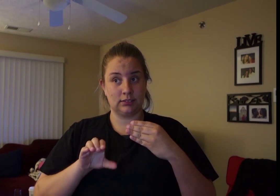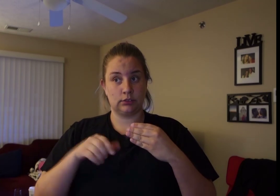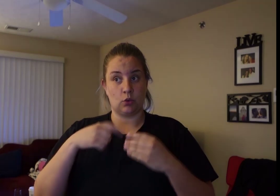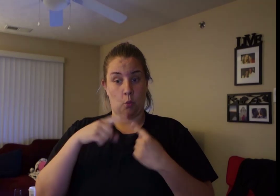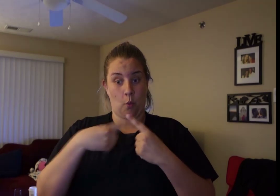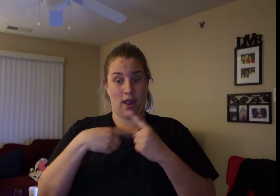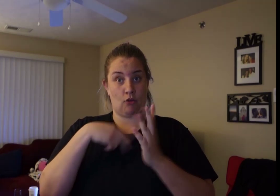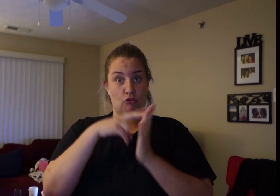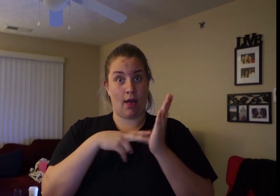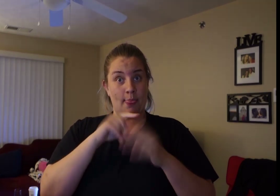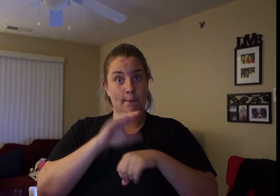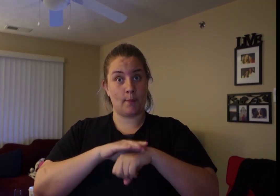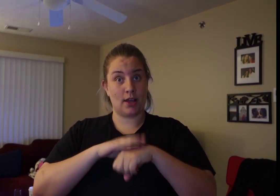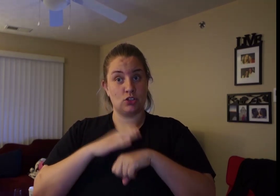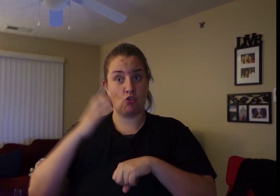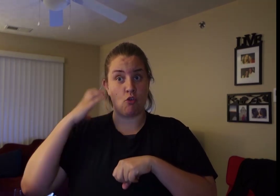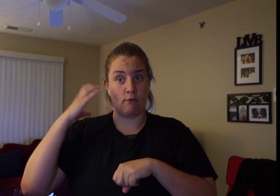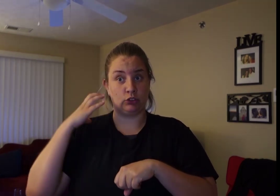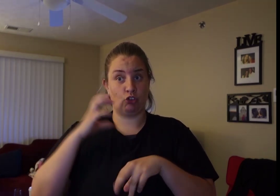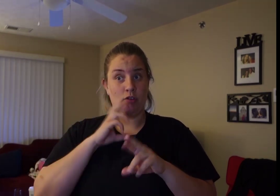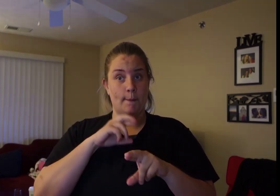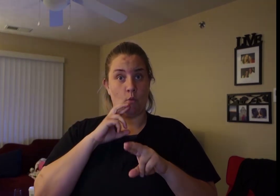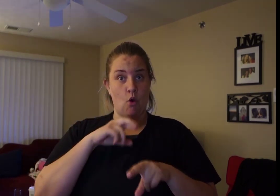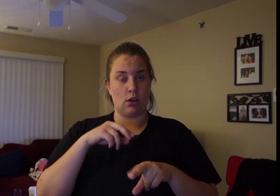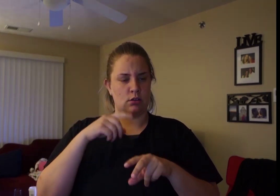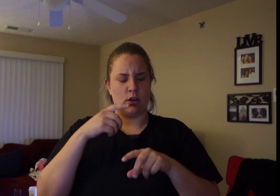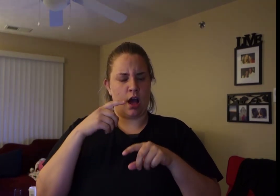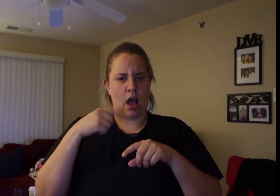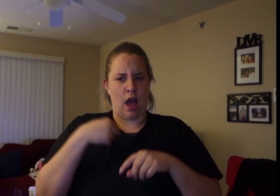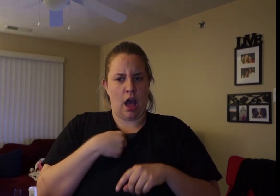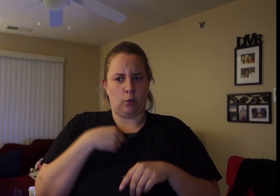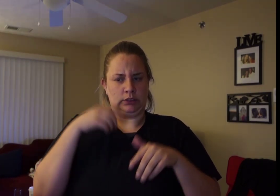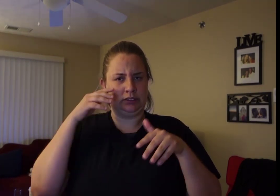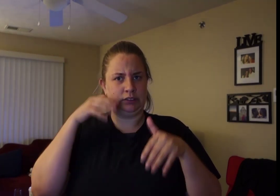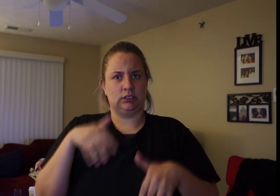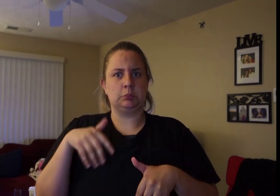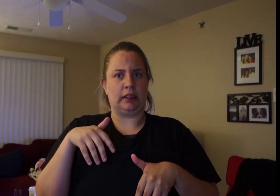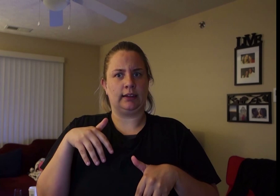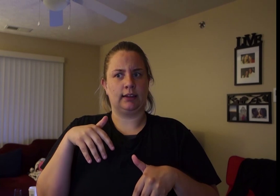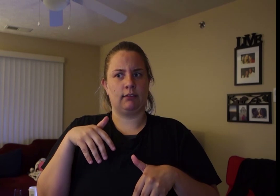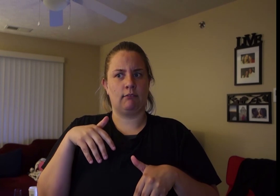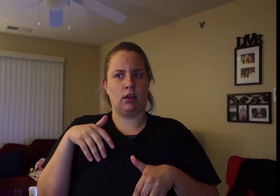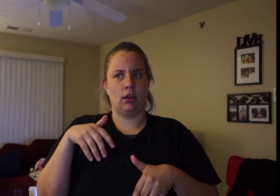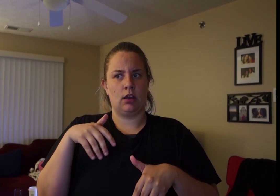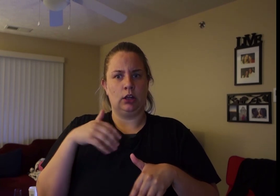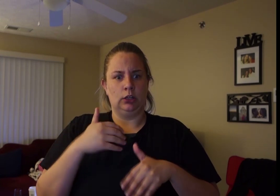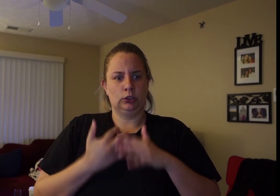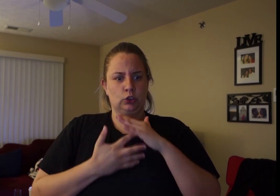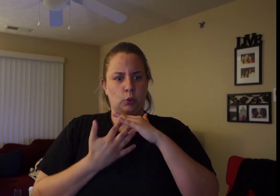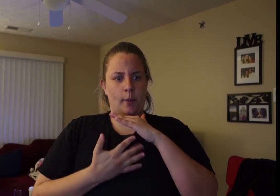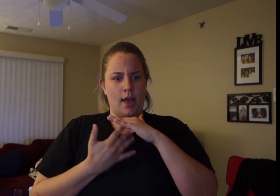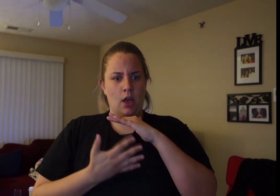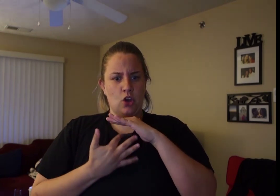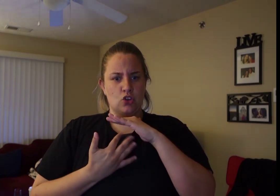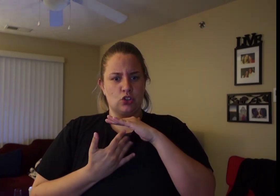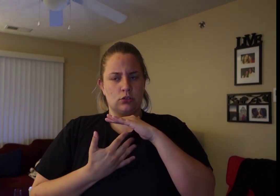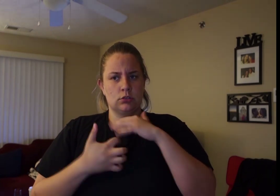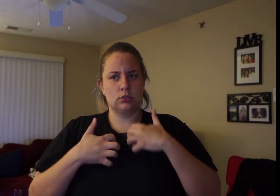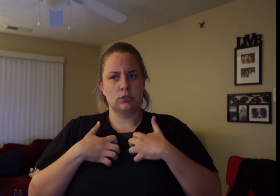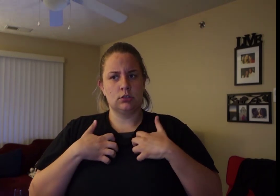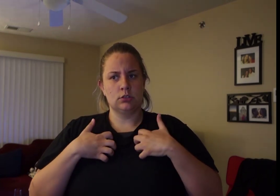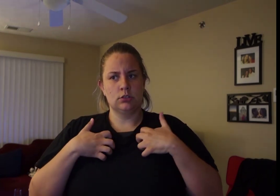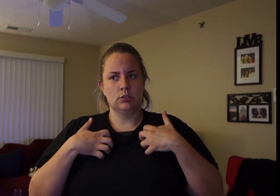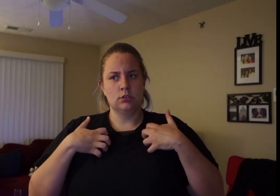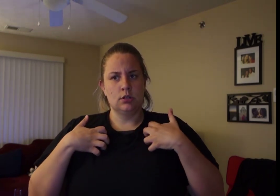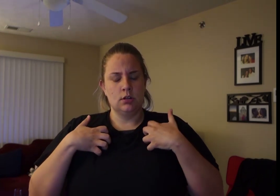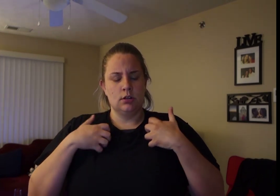When I read the probation officer’s report, I was in disbelief, consumed by anger